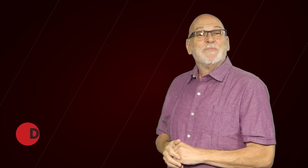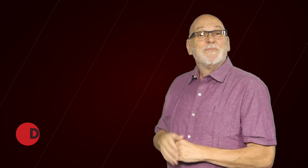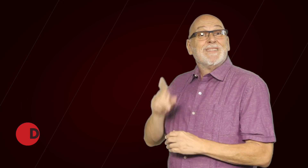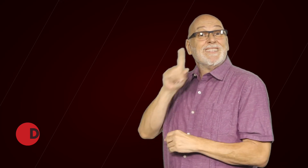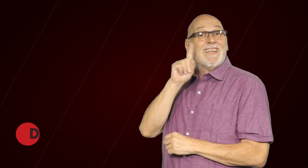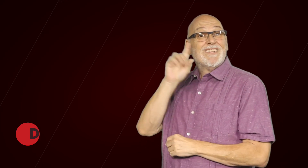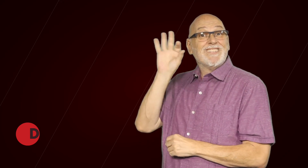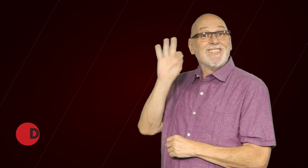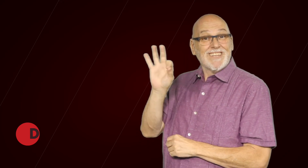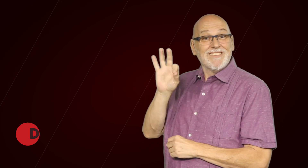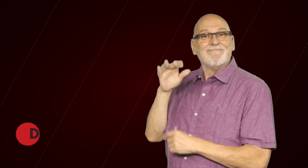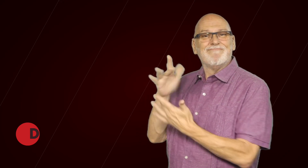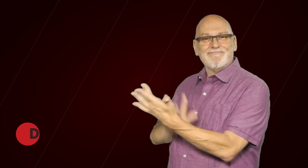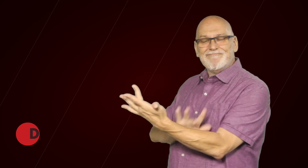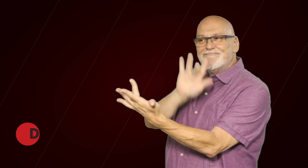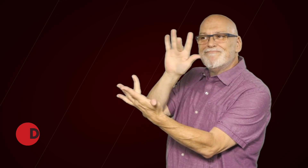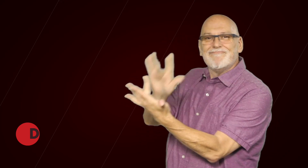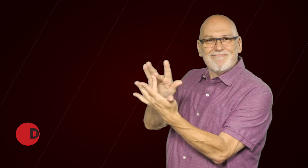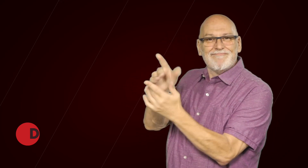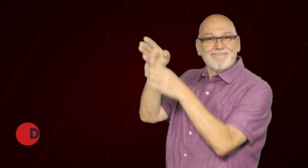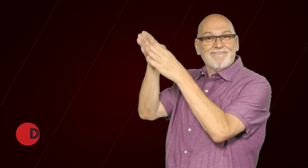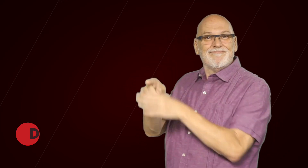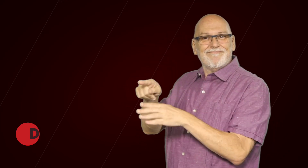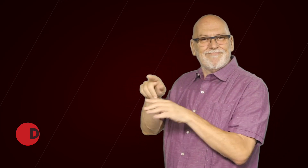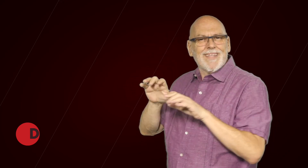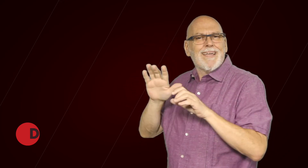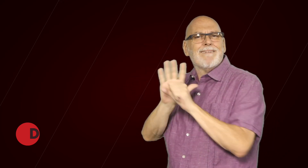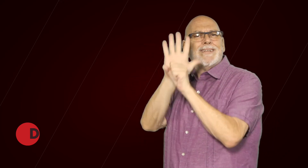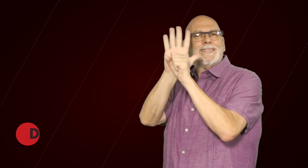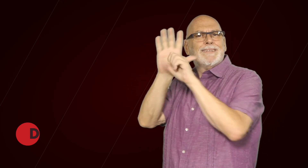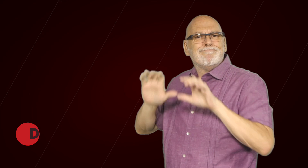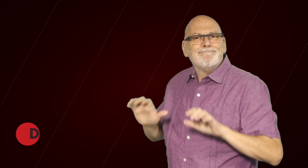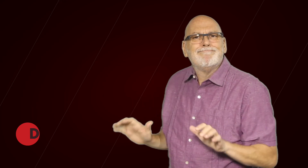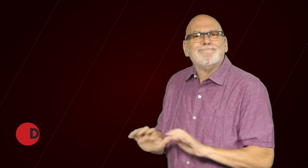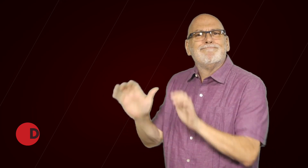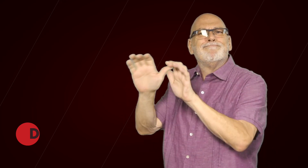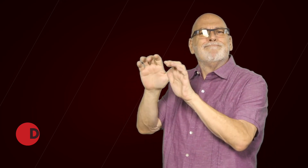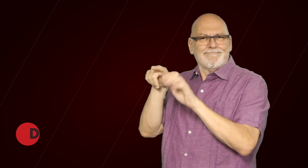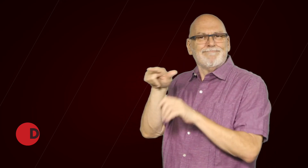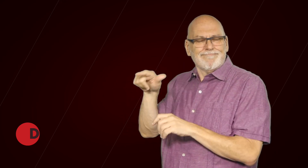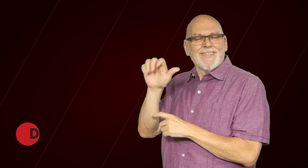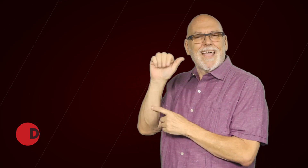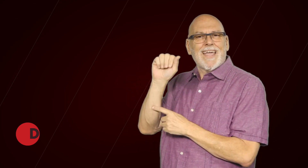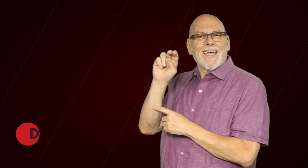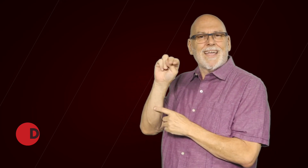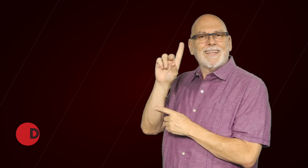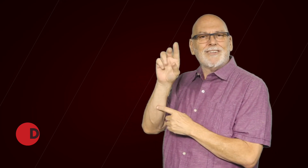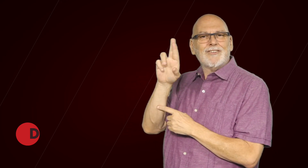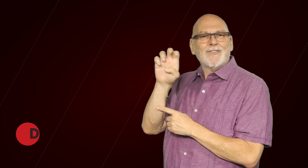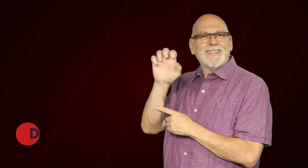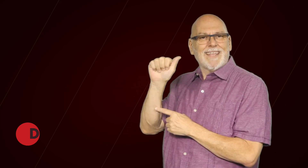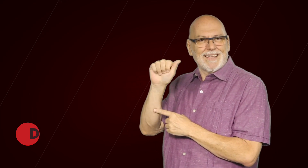DeafDots also reached out to an active advocate,